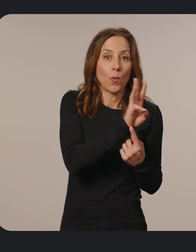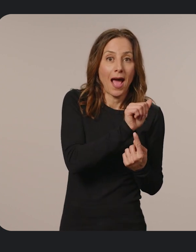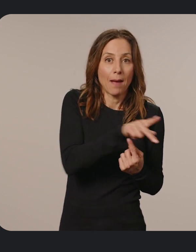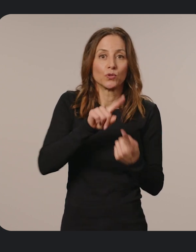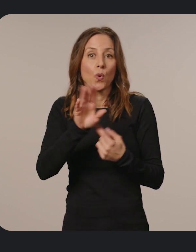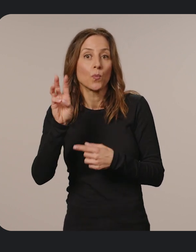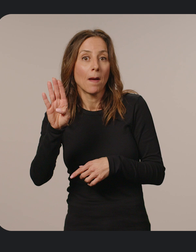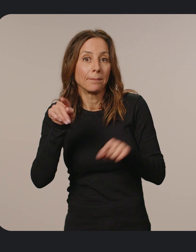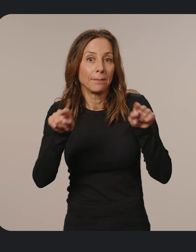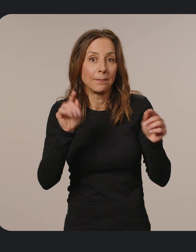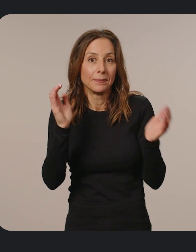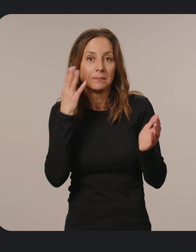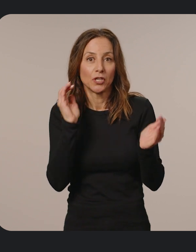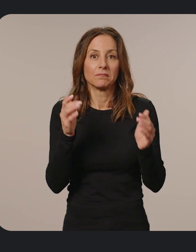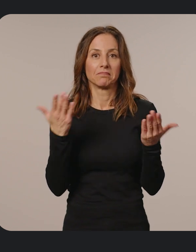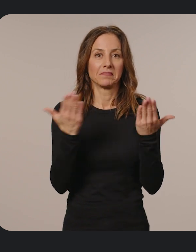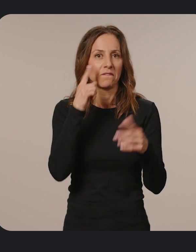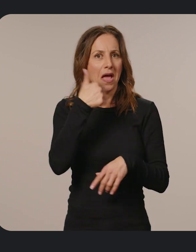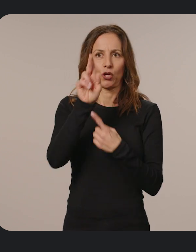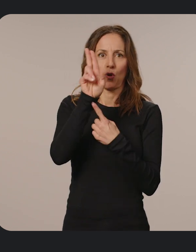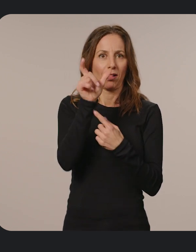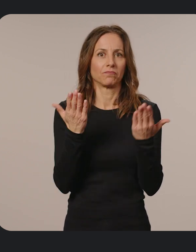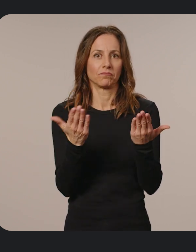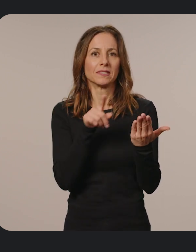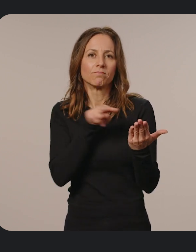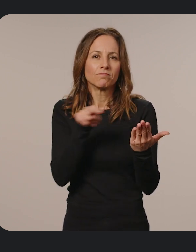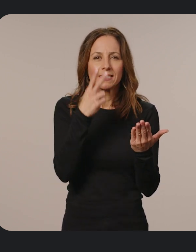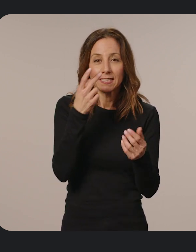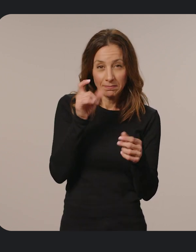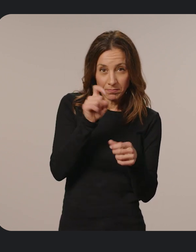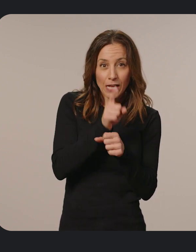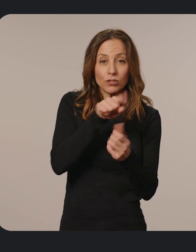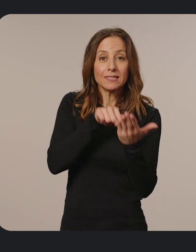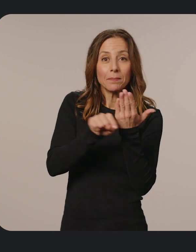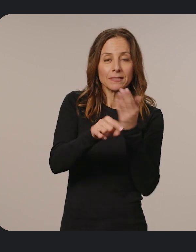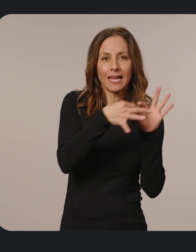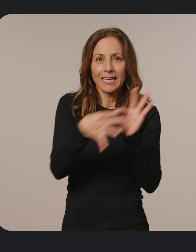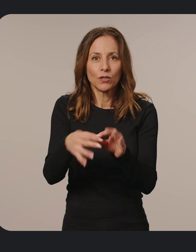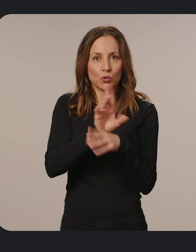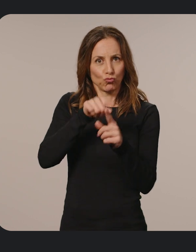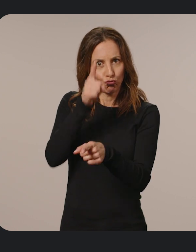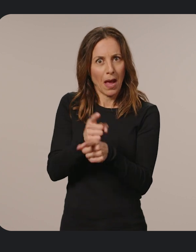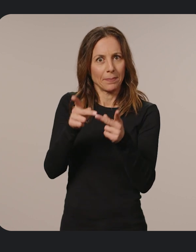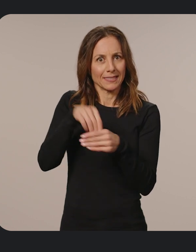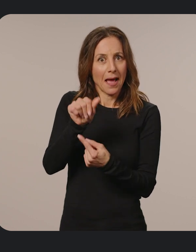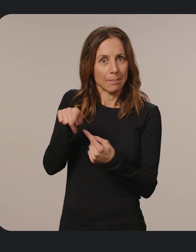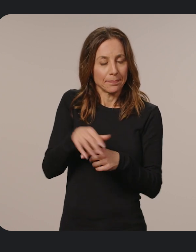experience for a given URL side by side so that you can easily make sure that your deep links are leading users to the right place in the app.